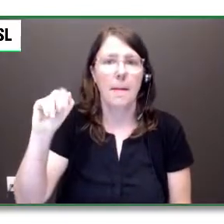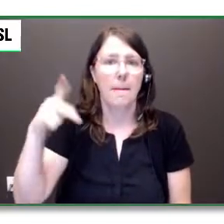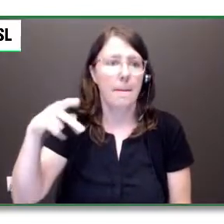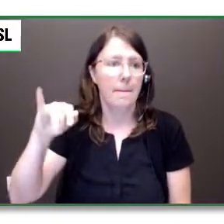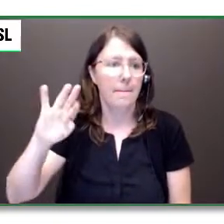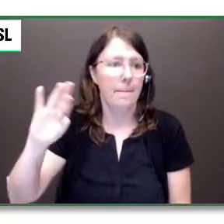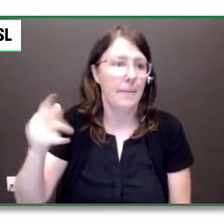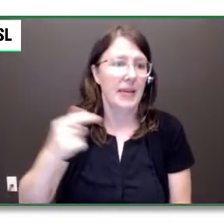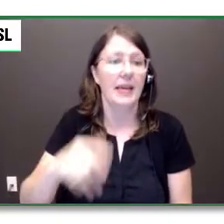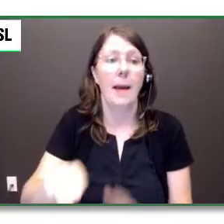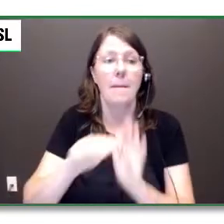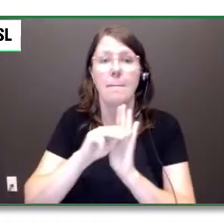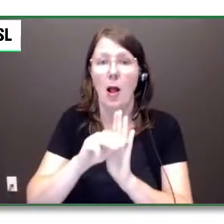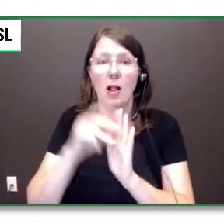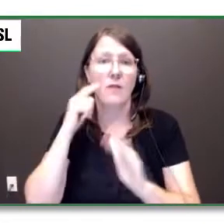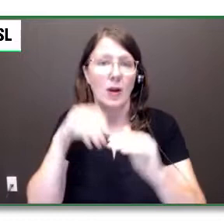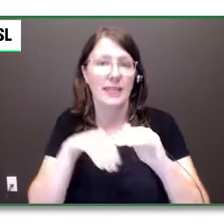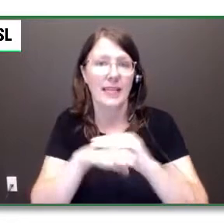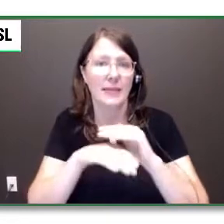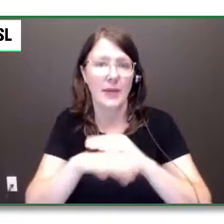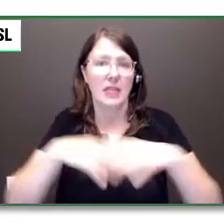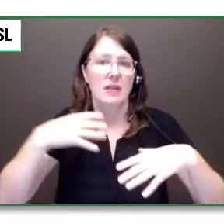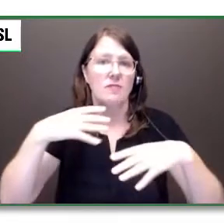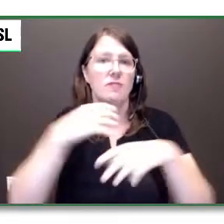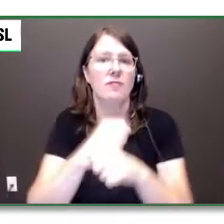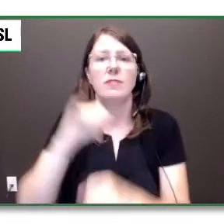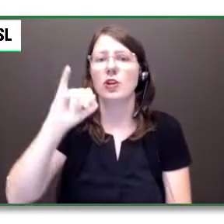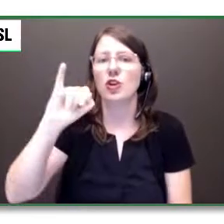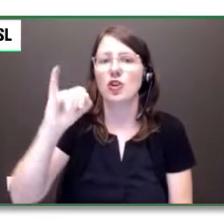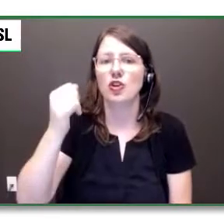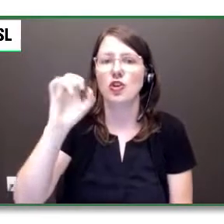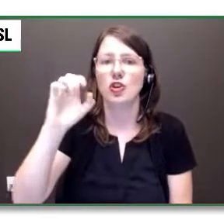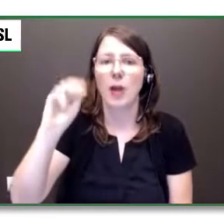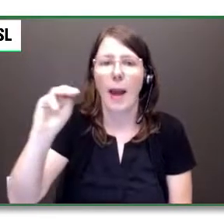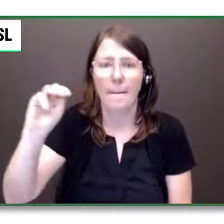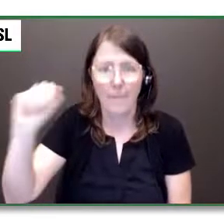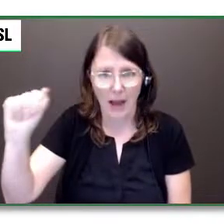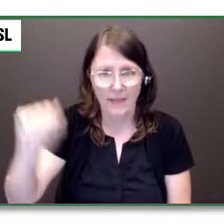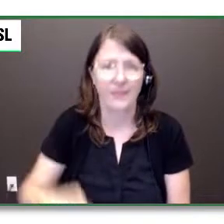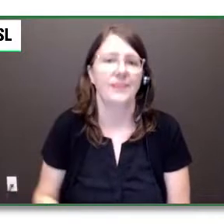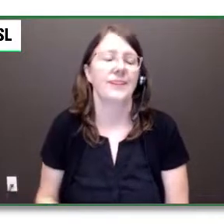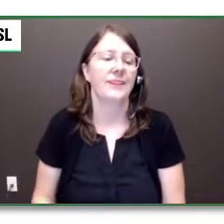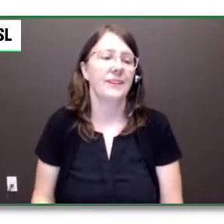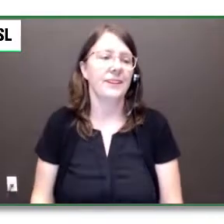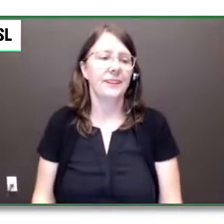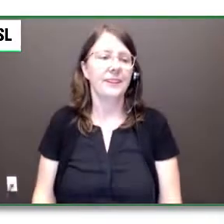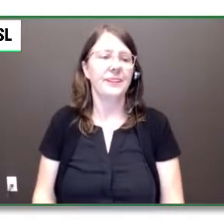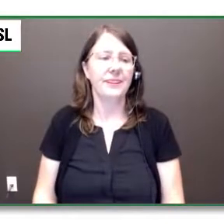presentation. Next slide. So I I think one of the things that as